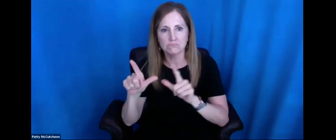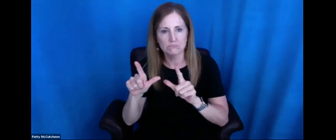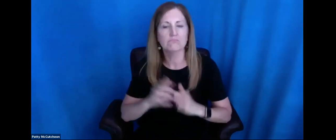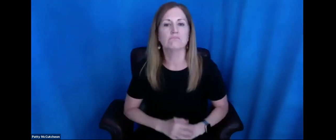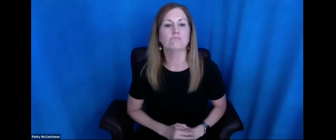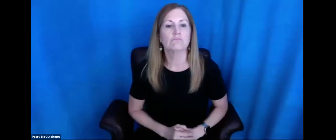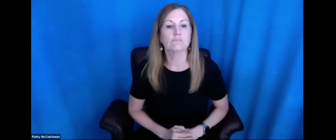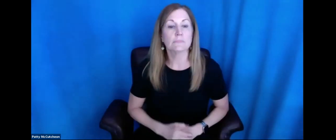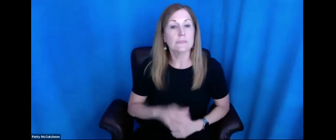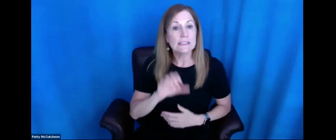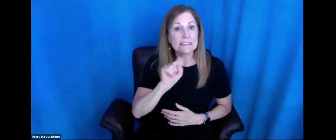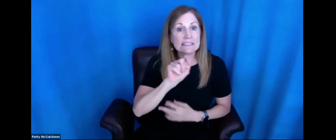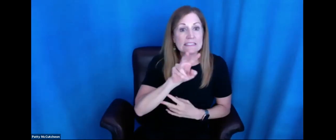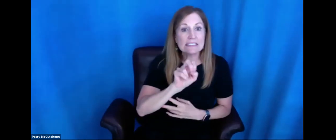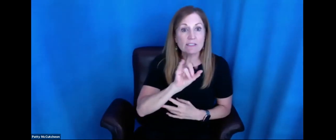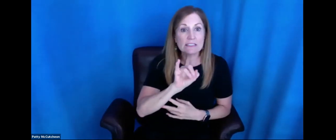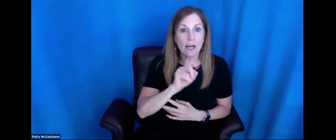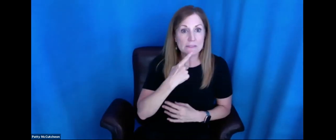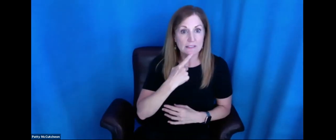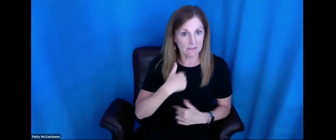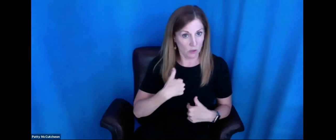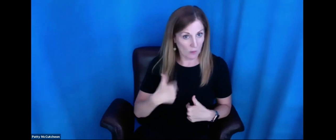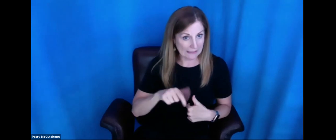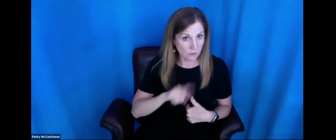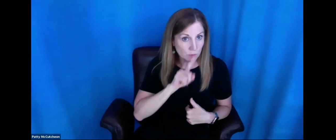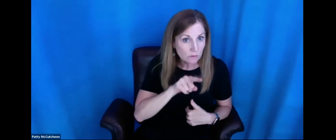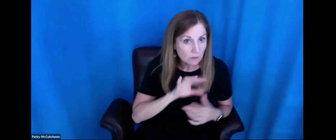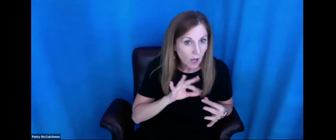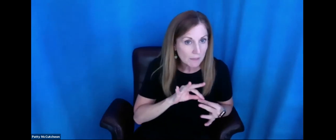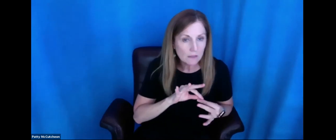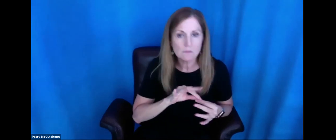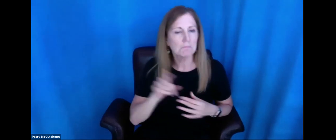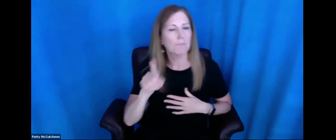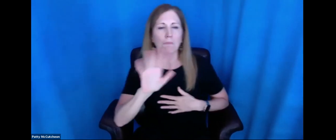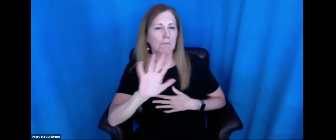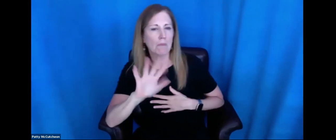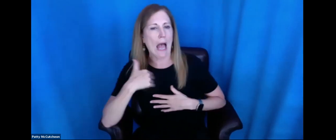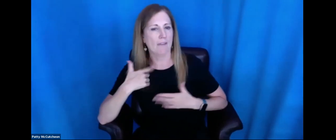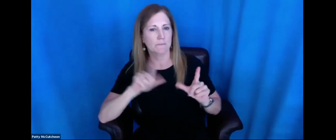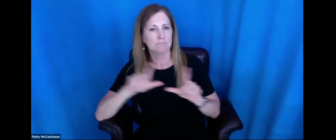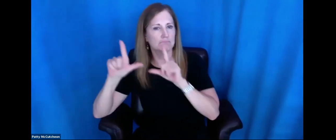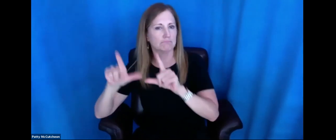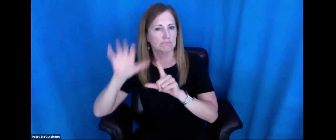placed it in the chat already? Michael Wall: I placed it in the chat already. Steve Simon: Okay, okay. Michael Wall: Seeing if there are any other